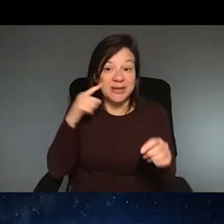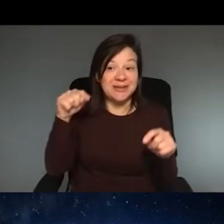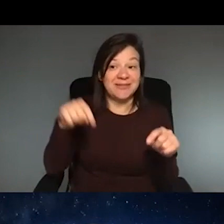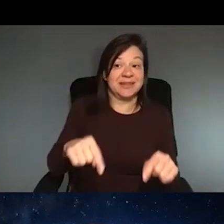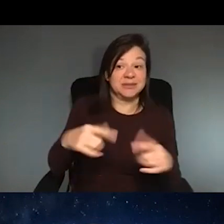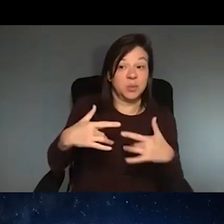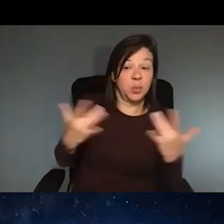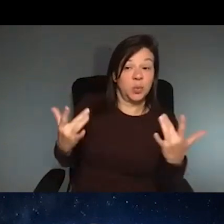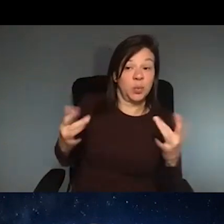THING OR NOT.